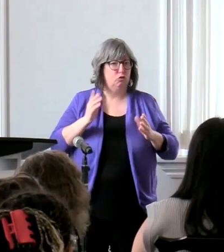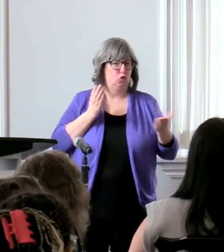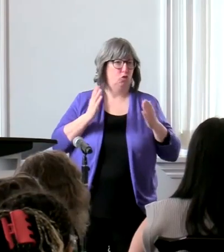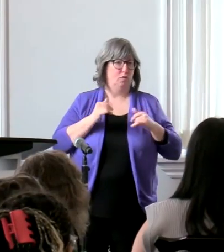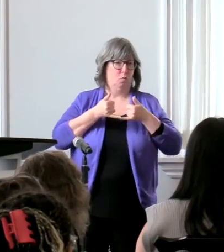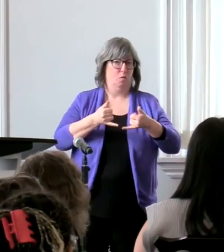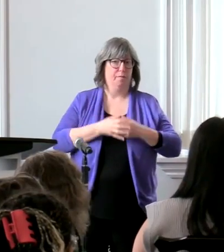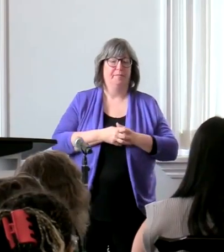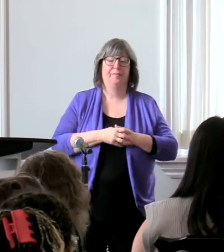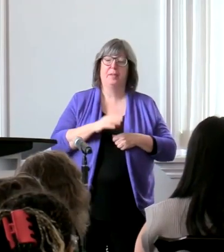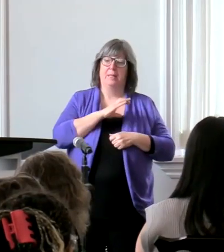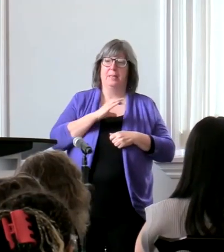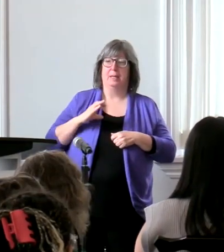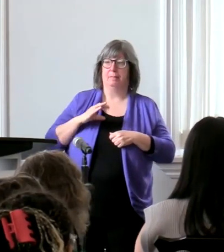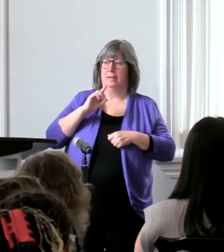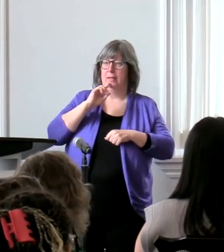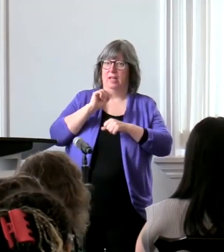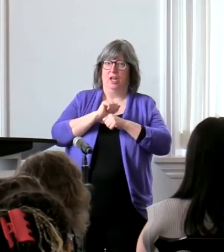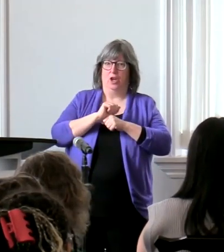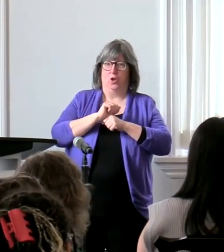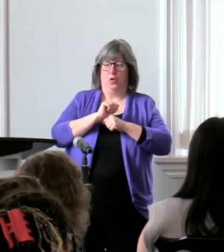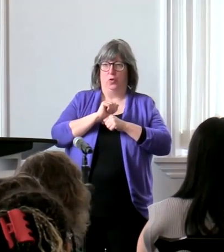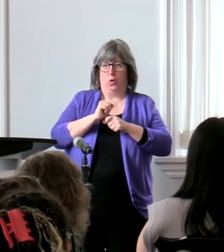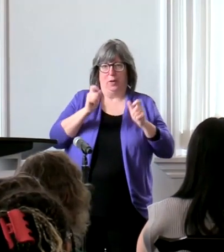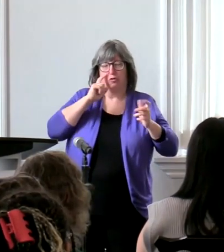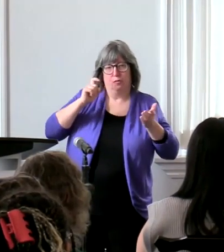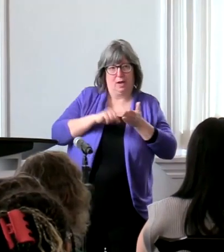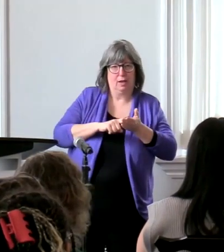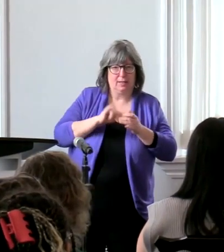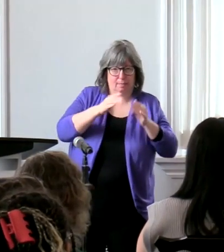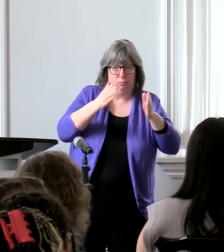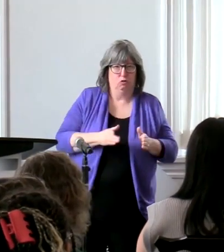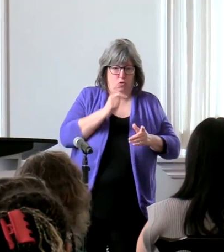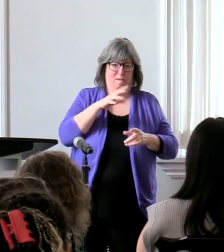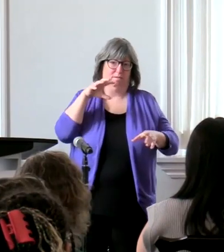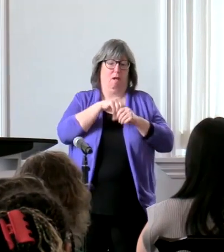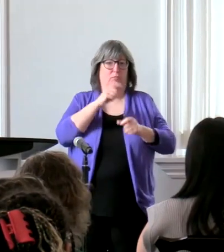The committee actually was very quick in recognizing this person's contributions.